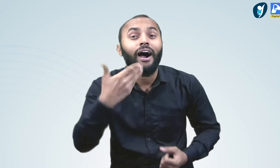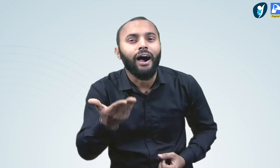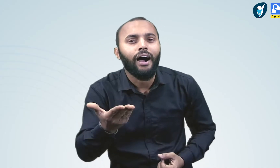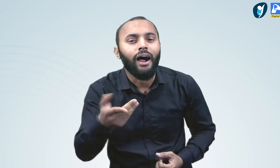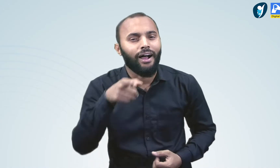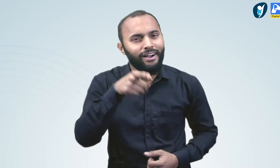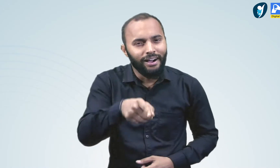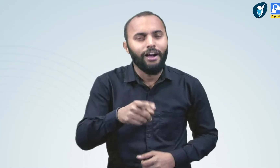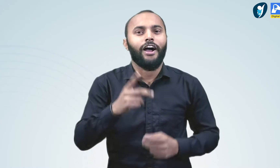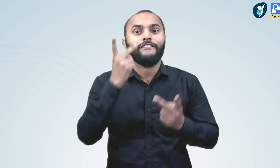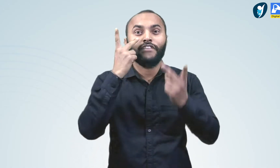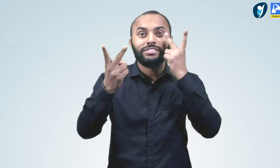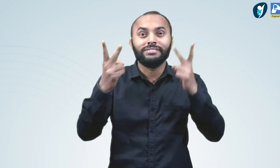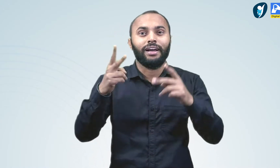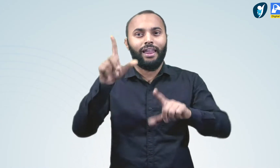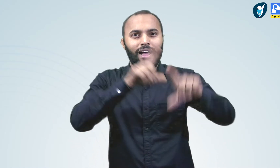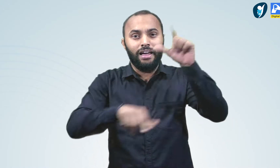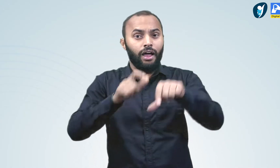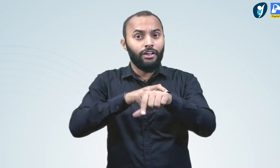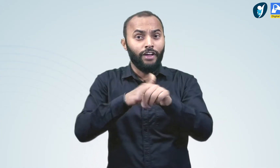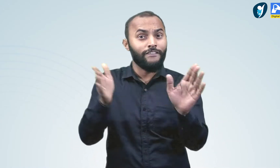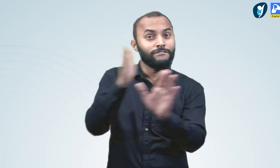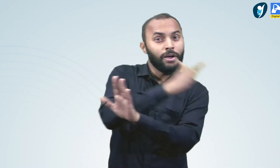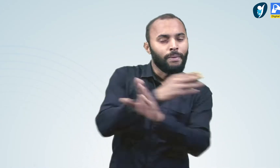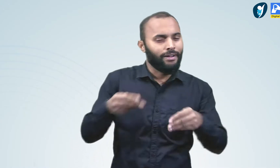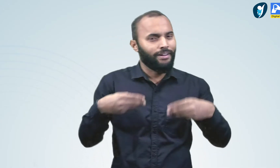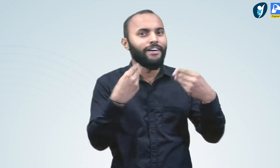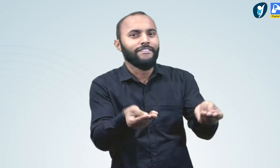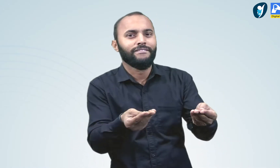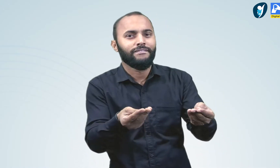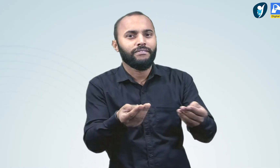Then provide early exposure to a visual language.